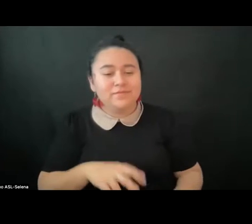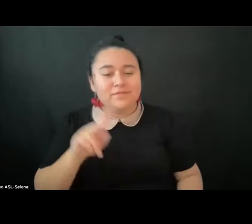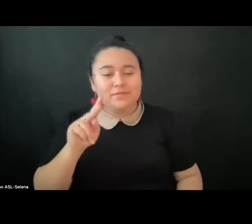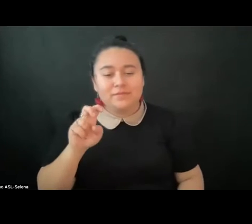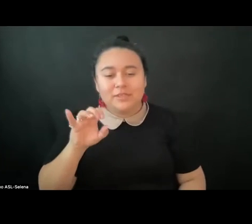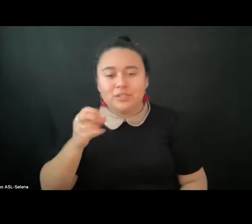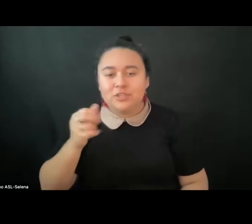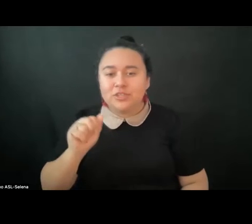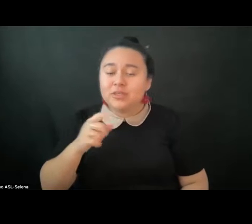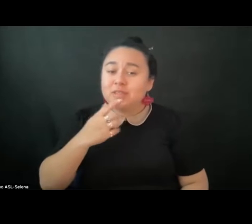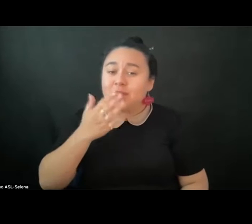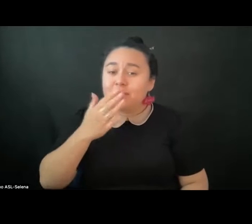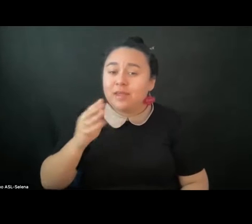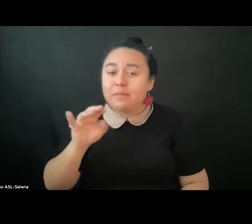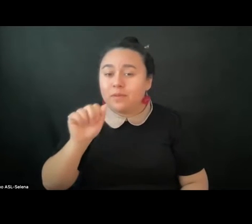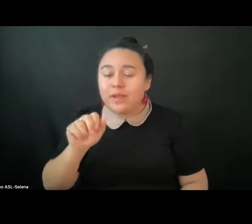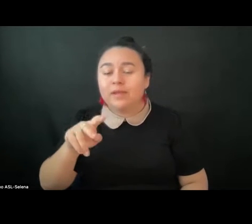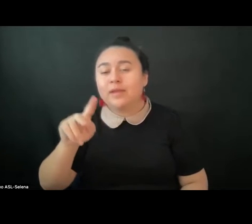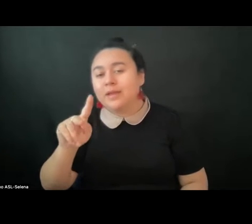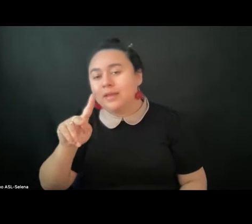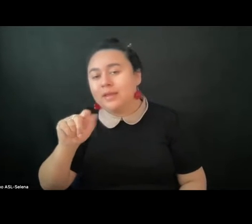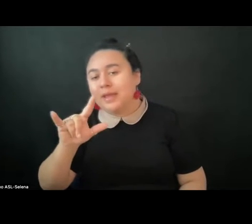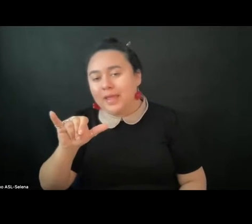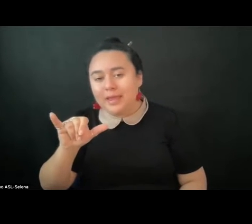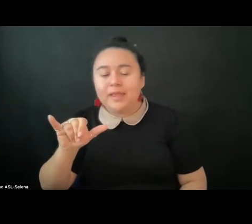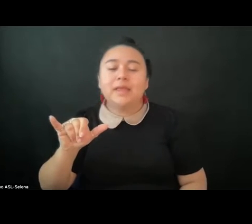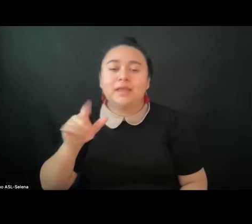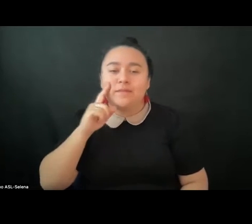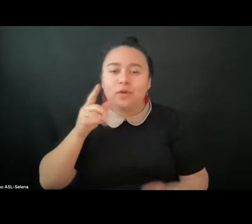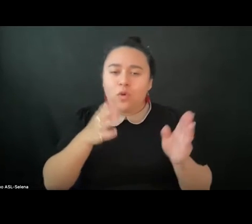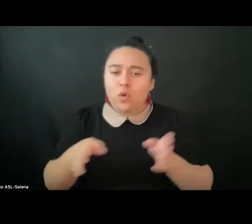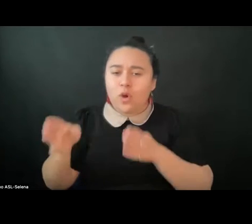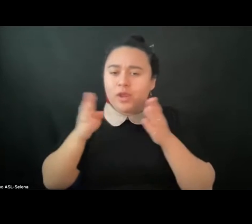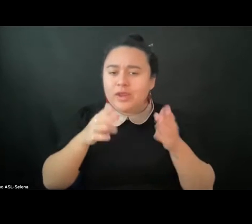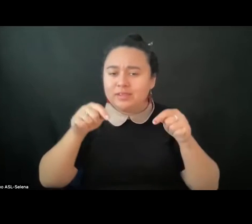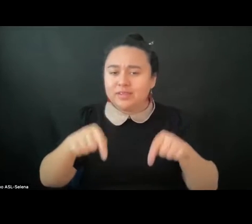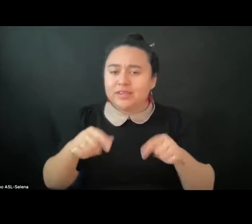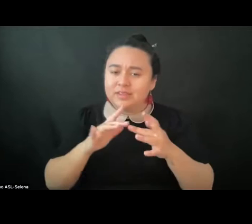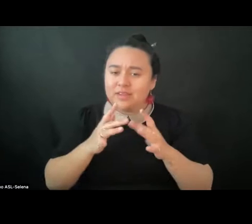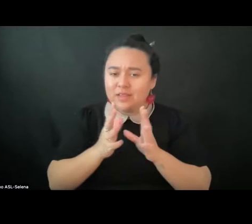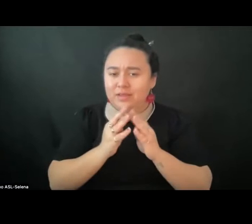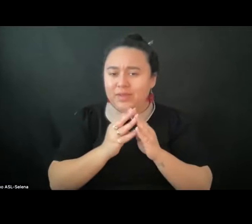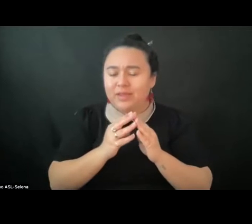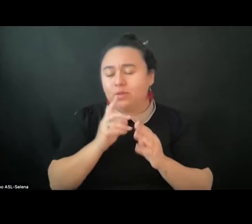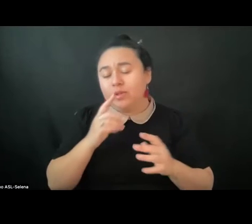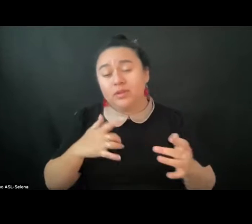Thank you Maria and Katie, especially, for organizing this webinar, so excited to have you all here